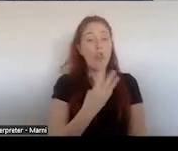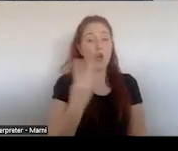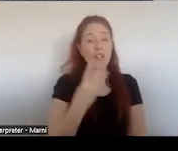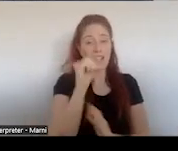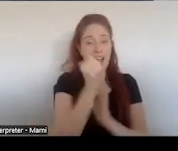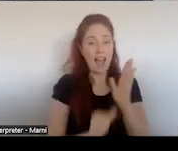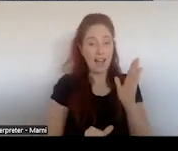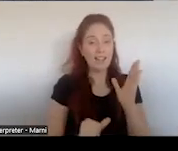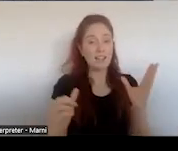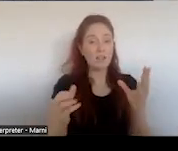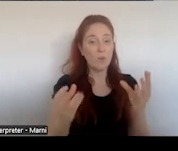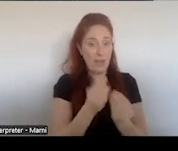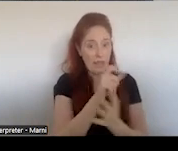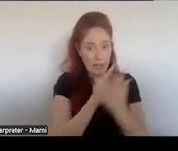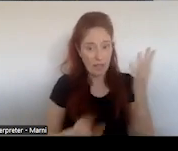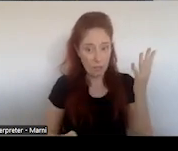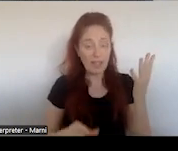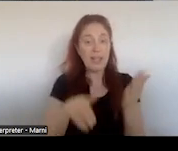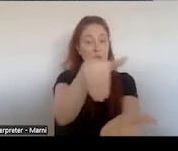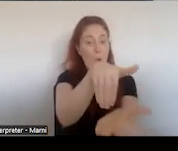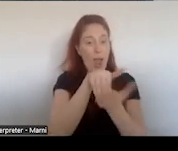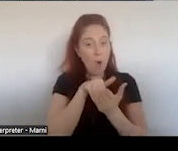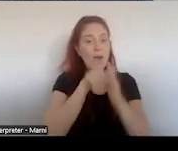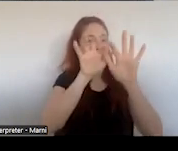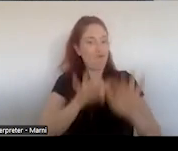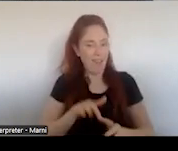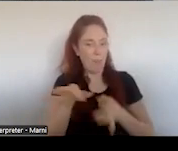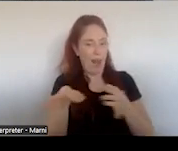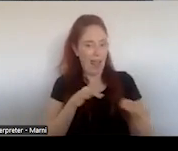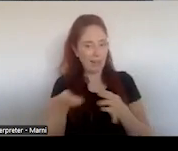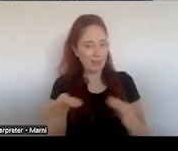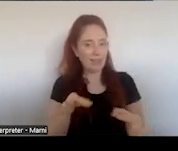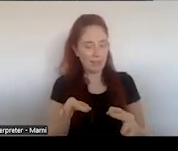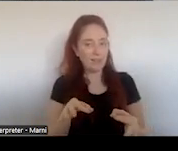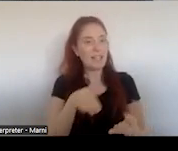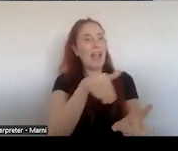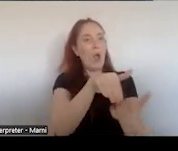to codesign key elements of the plan. Including its priorities and actions.